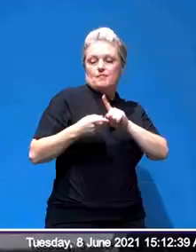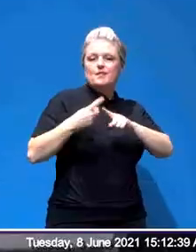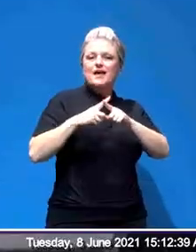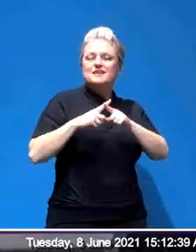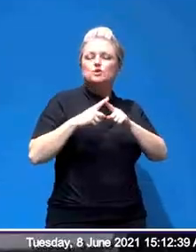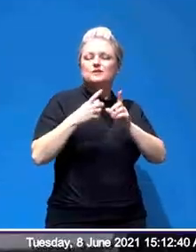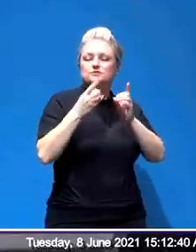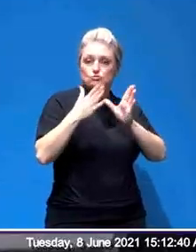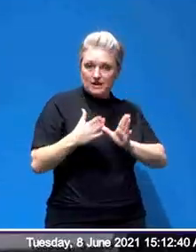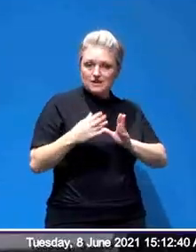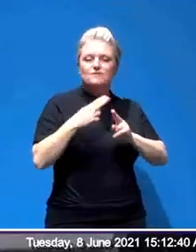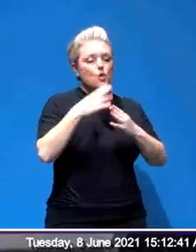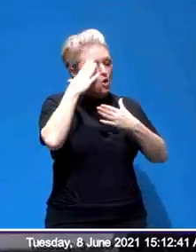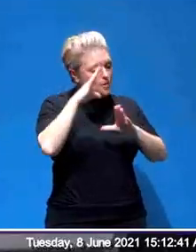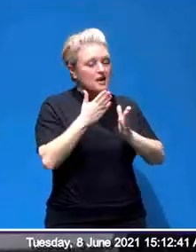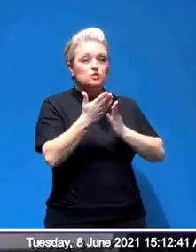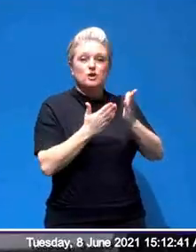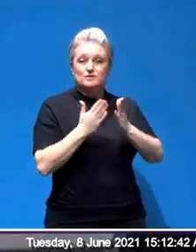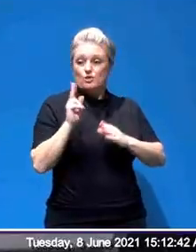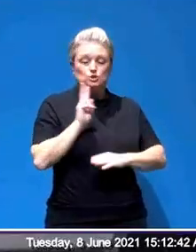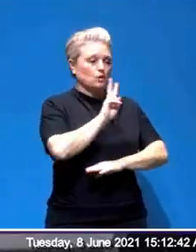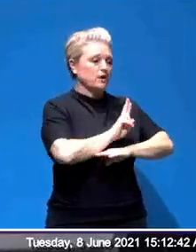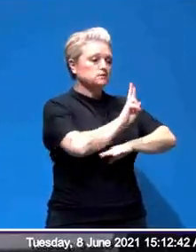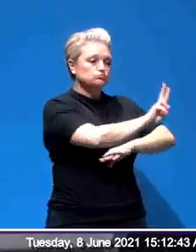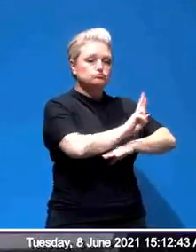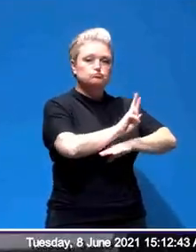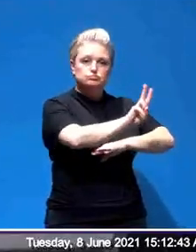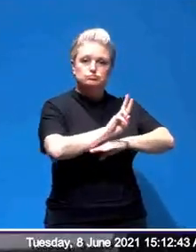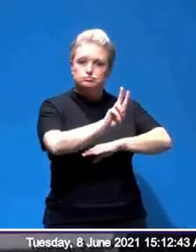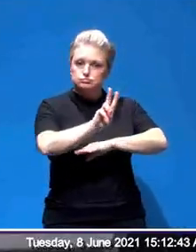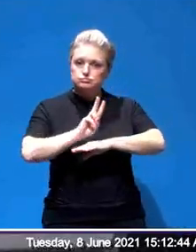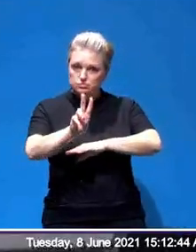well and we will do those visits with an Area Manager, will host us.